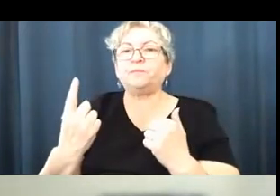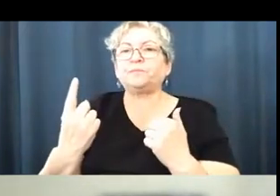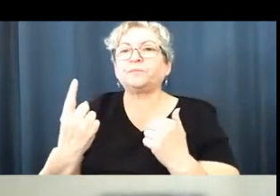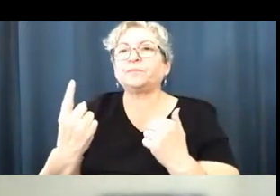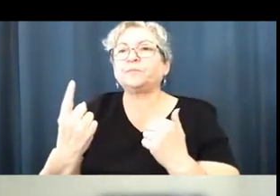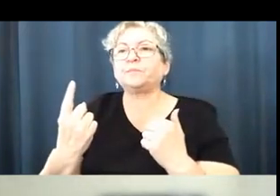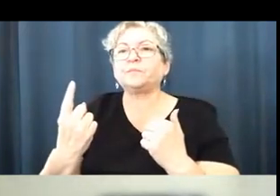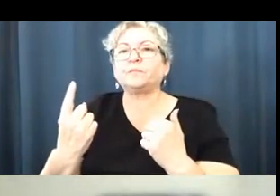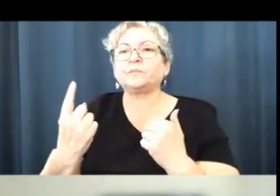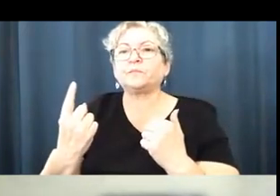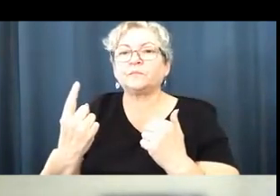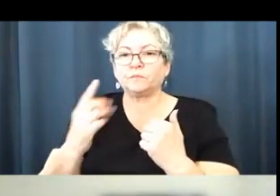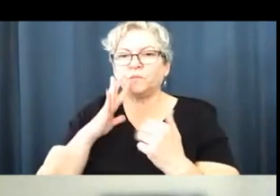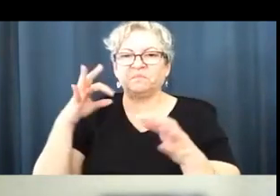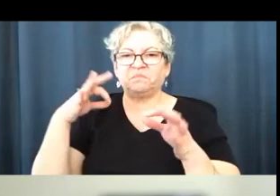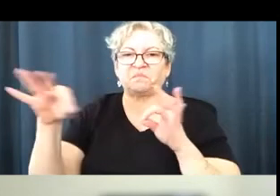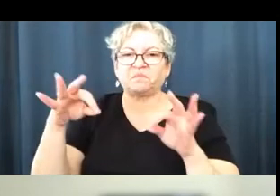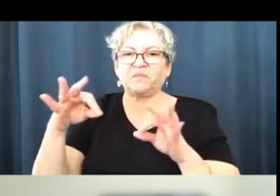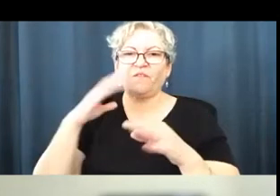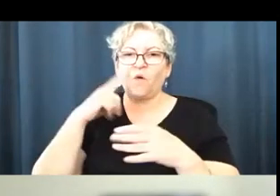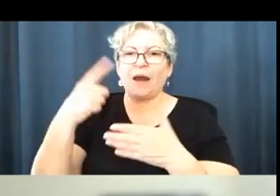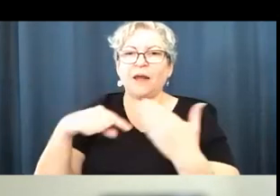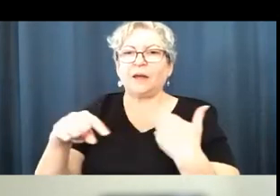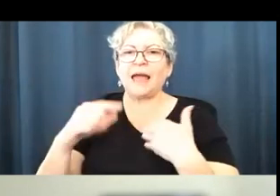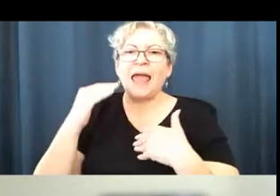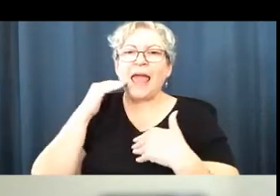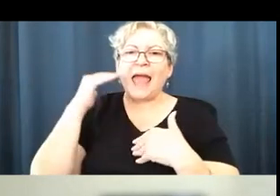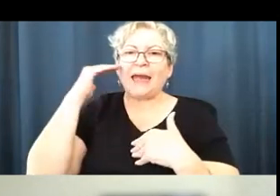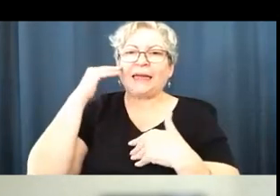and we're gonna go into more detail about this next week, is headings and page structure.